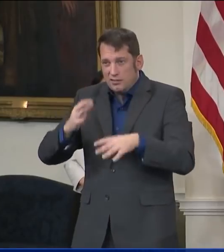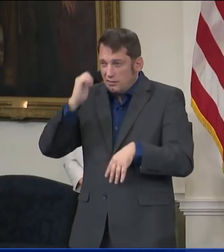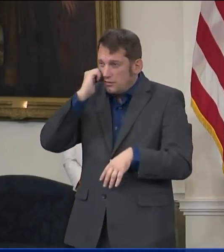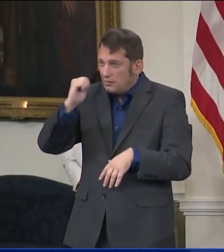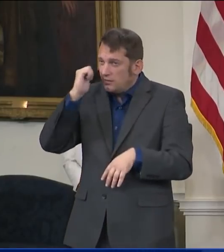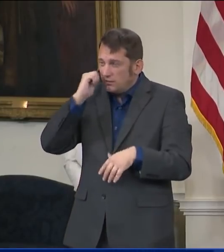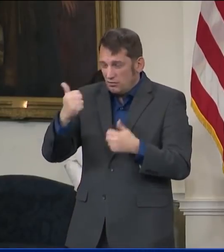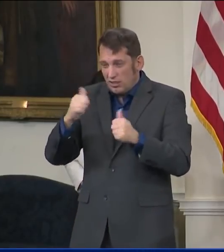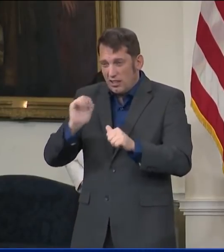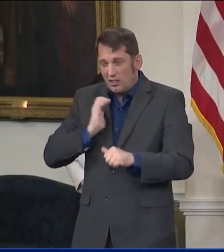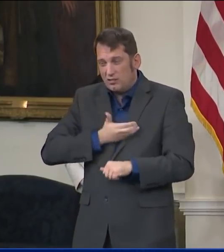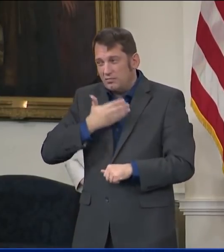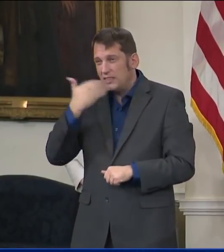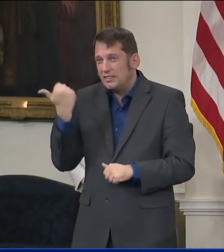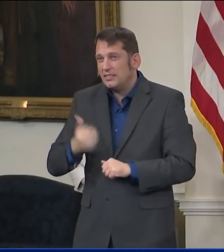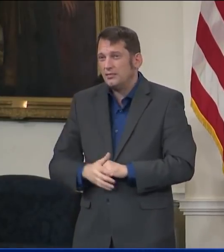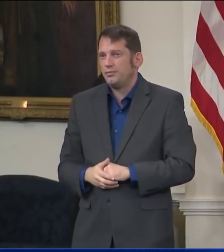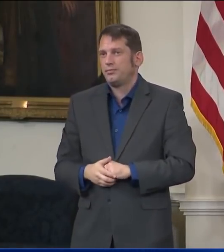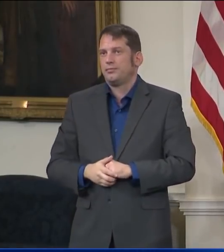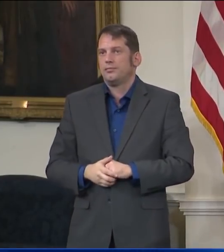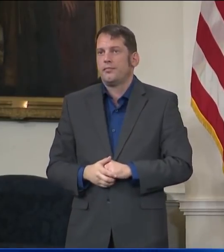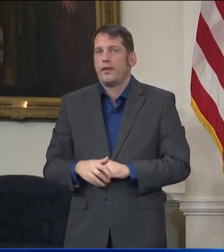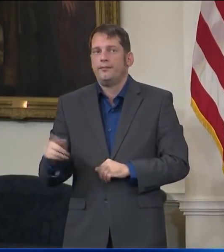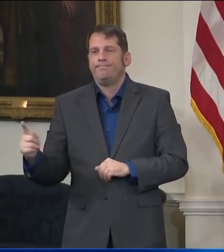PEOPLE OF MARYLAND.